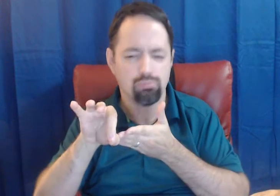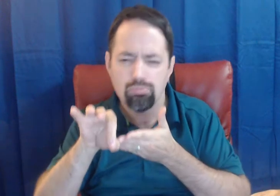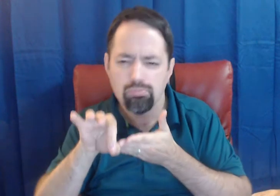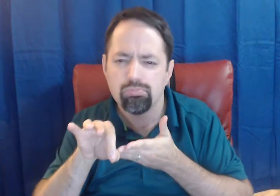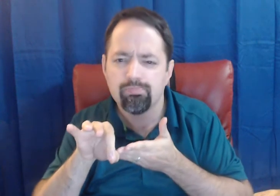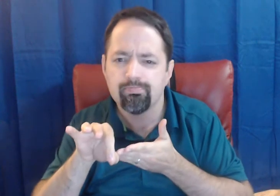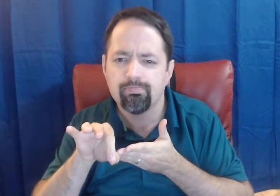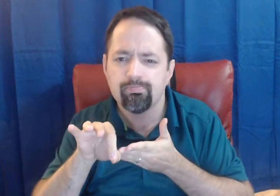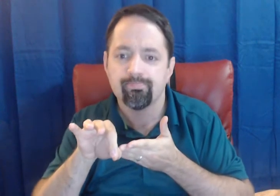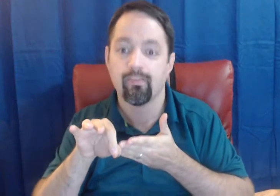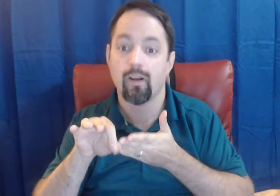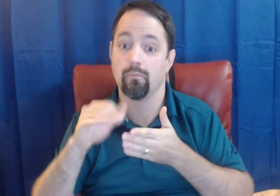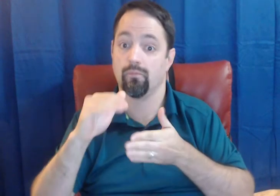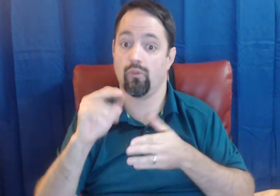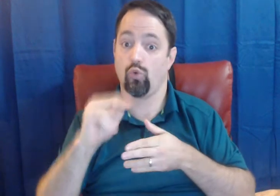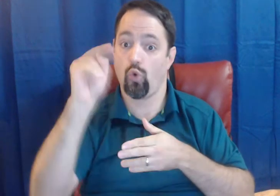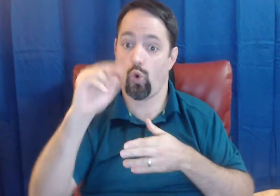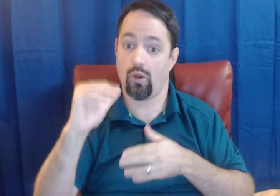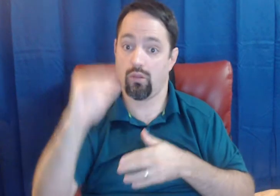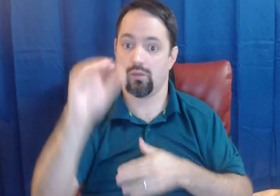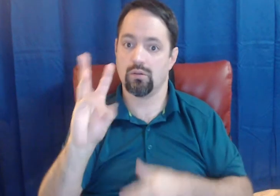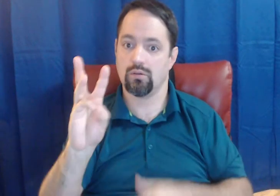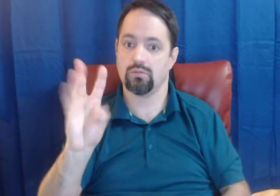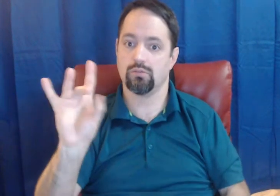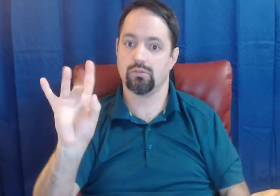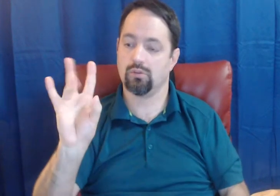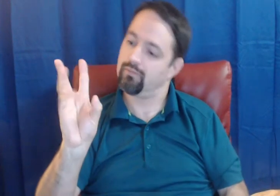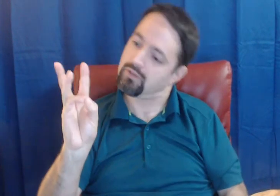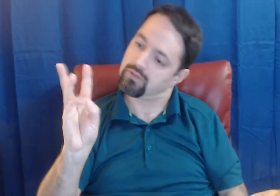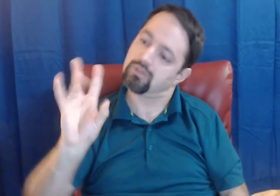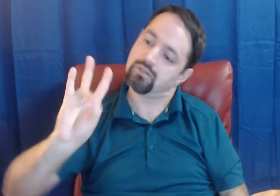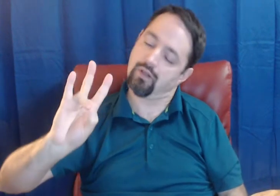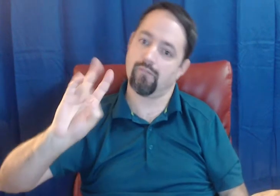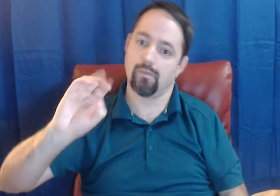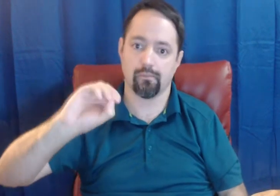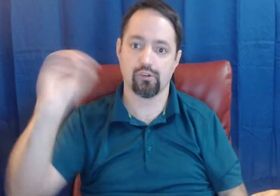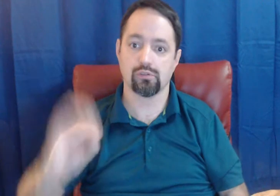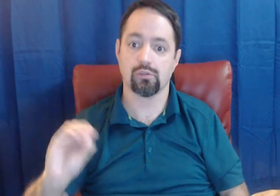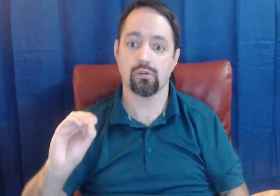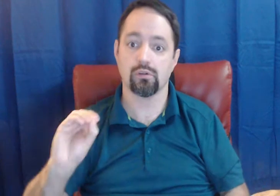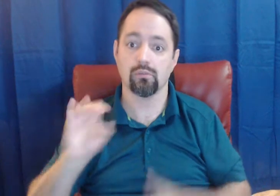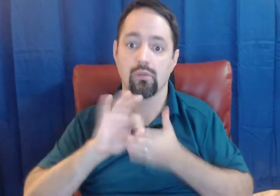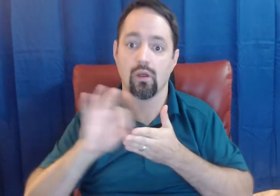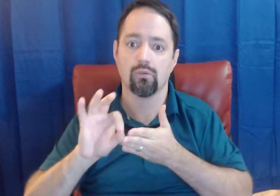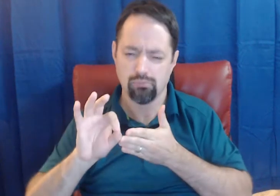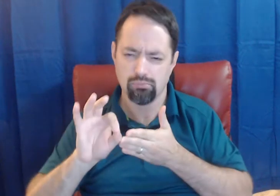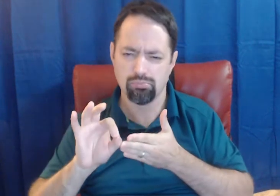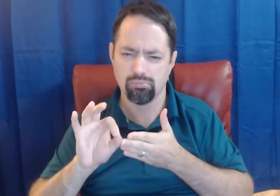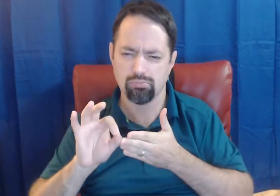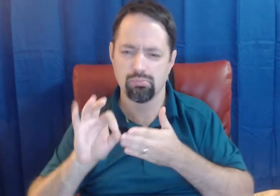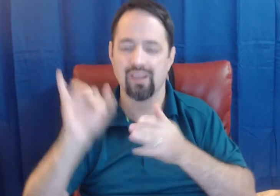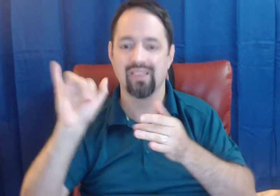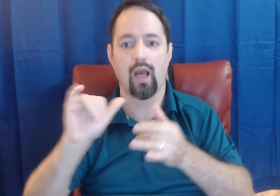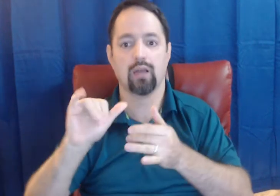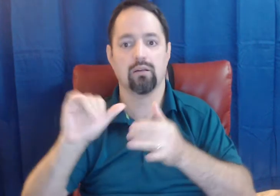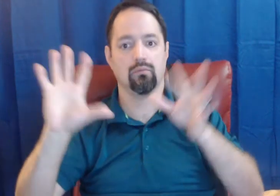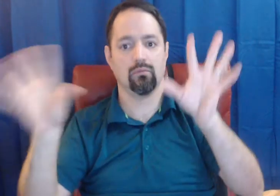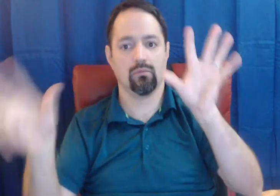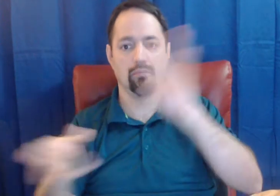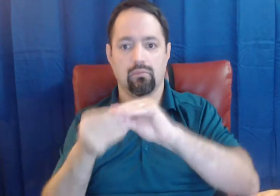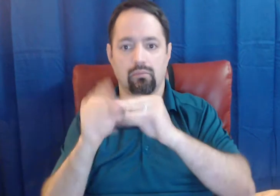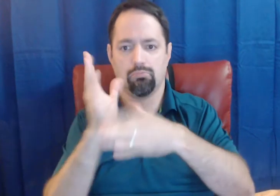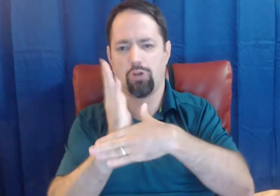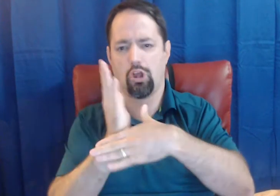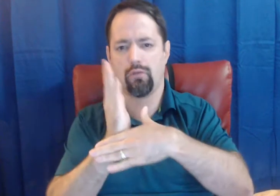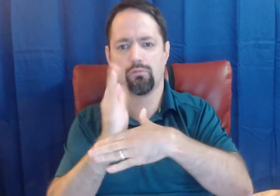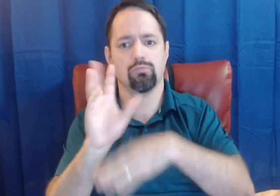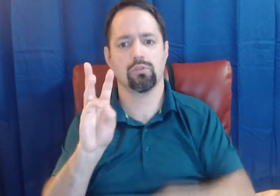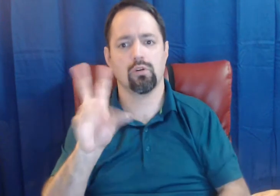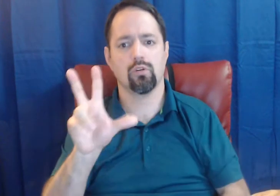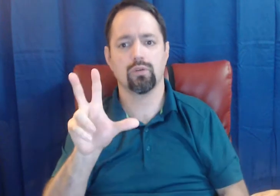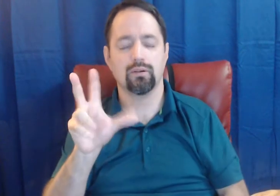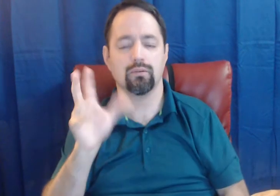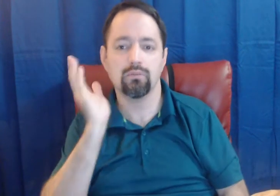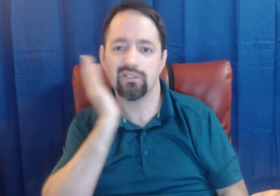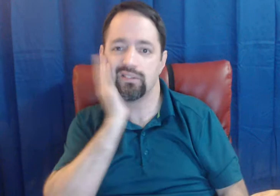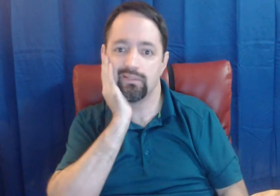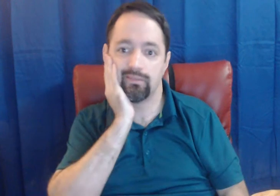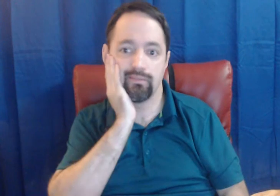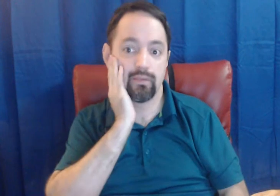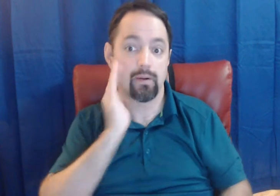northern counties have 67% count - combined the 3 counties made it 63% total